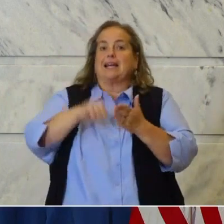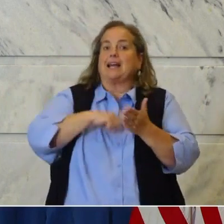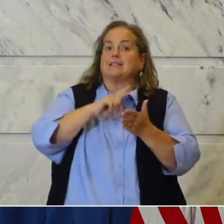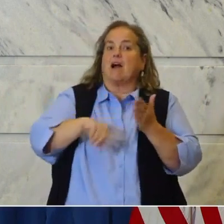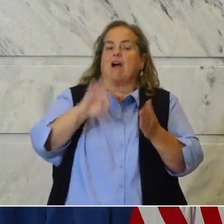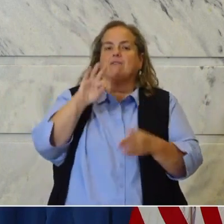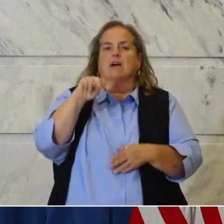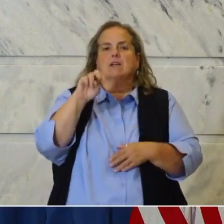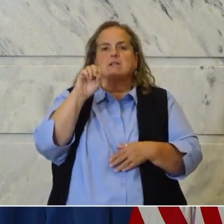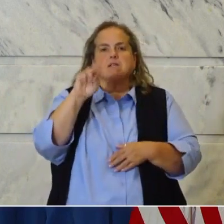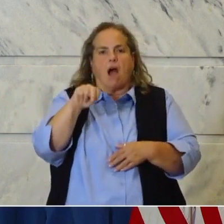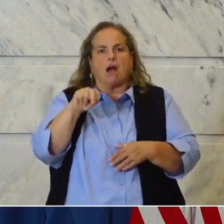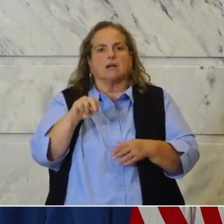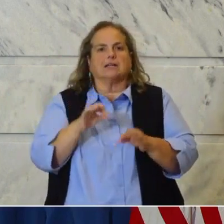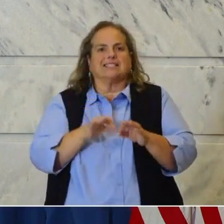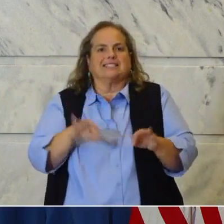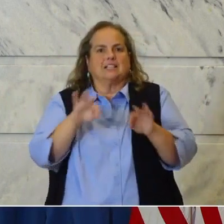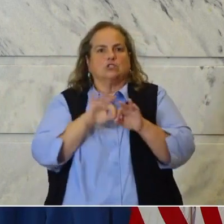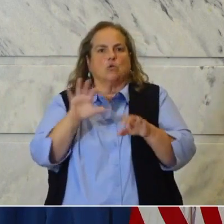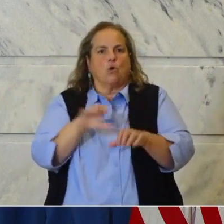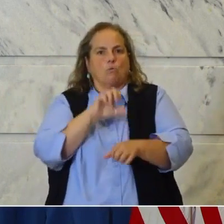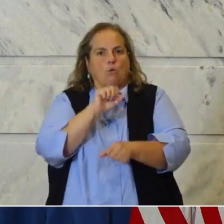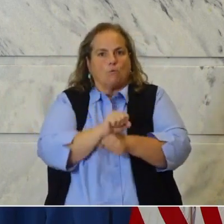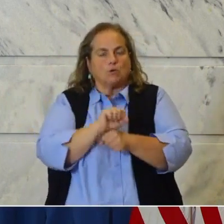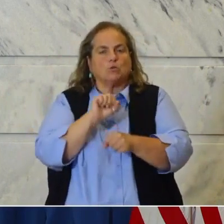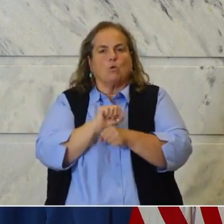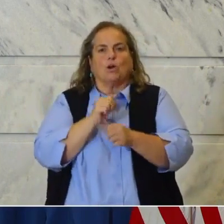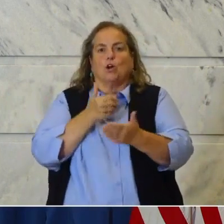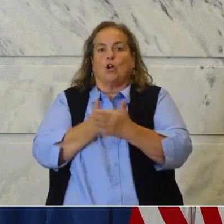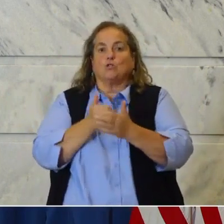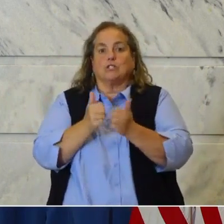essential appointments. Working closely with both local health department and